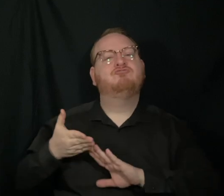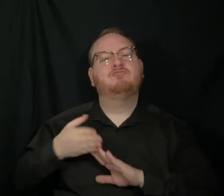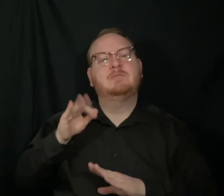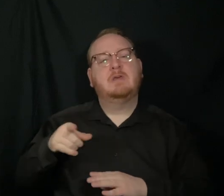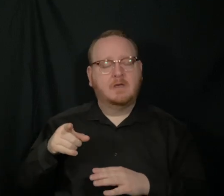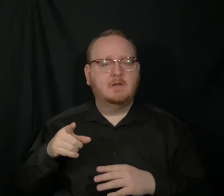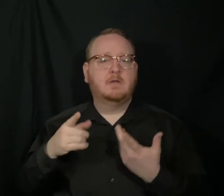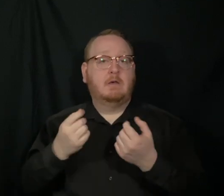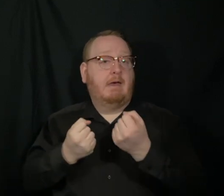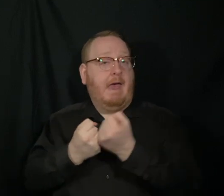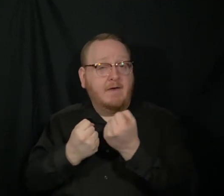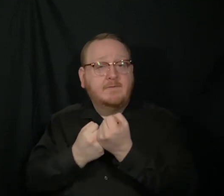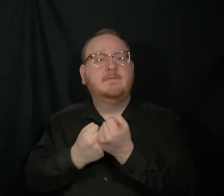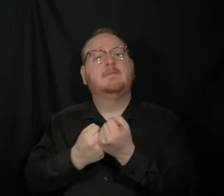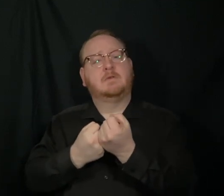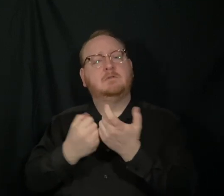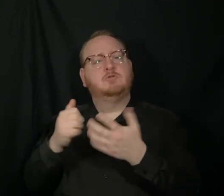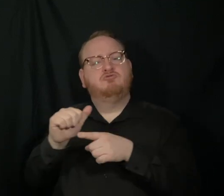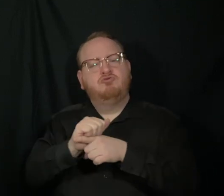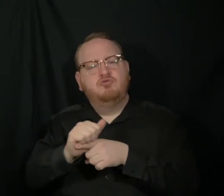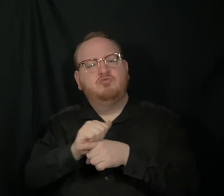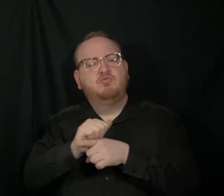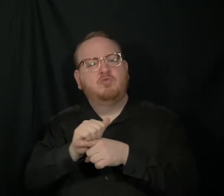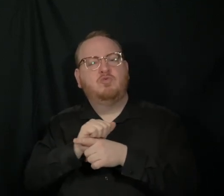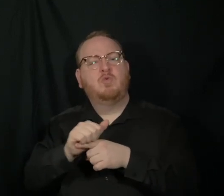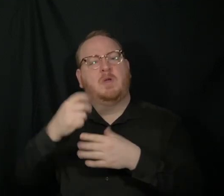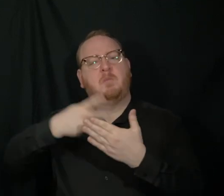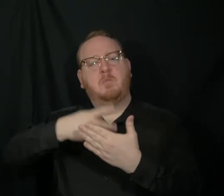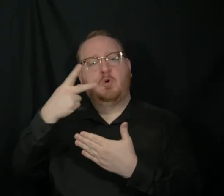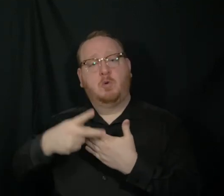support and training program for parents and professionals,